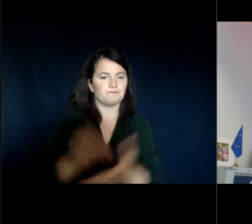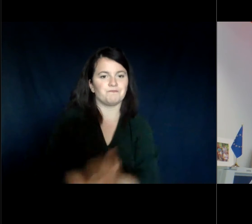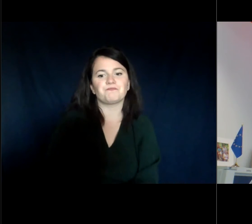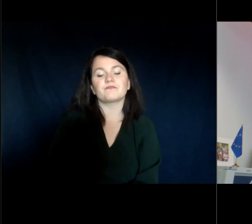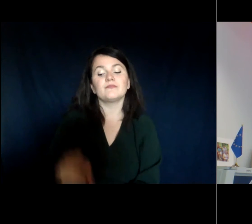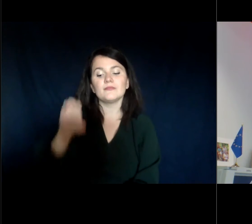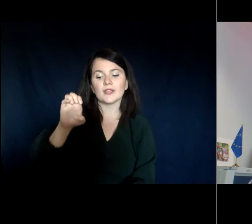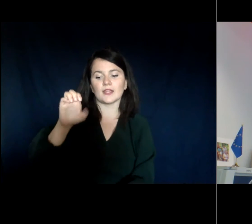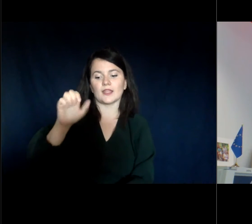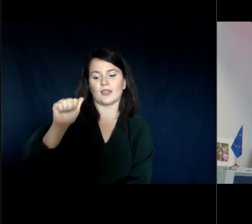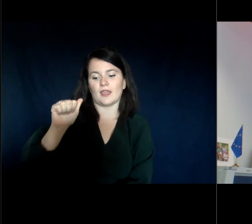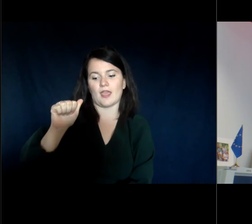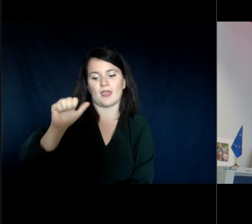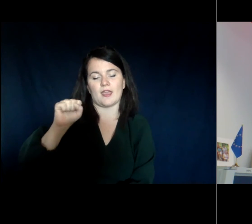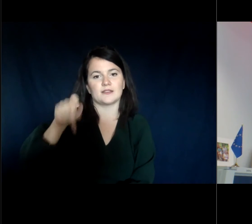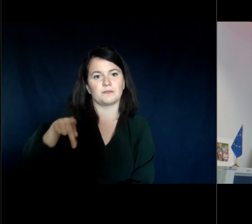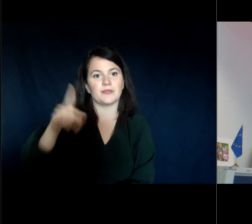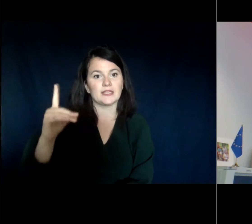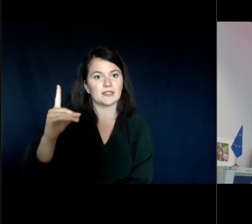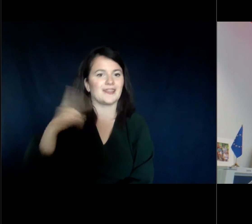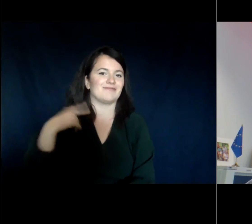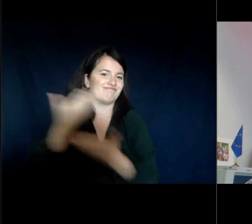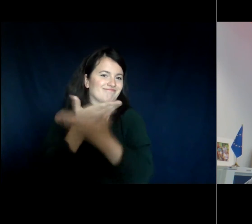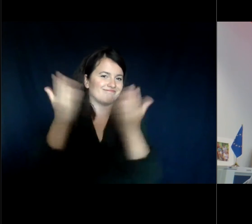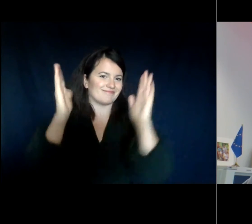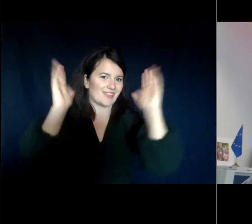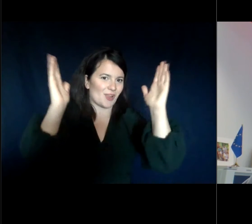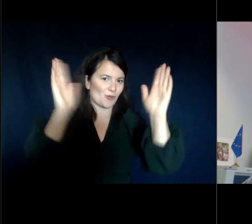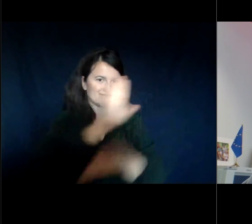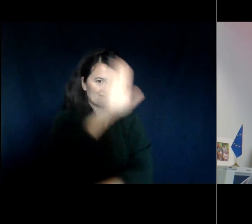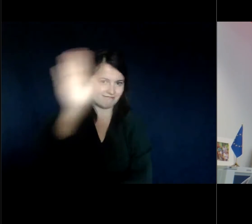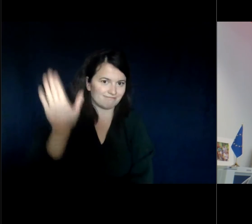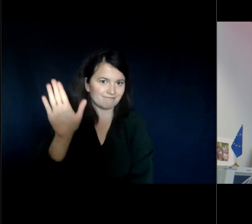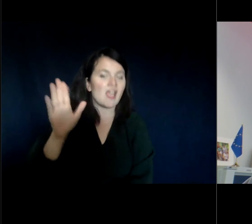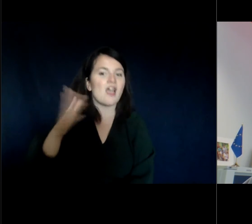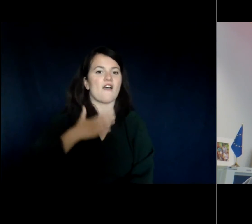I intended to speak about employment and impact of the crisis